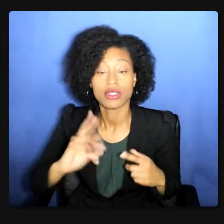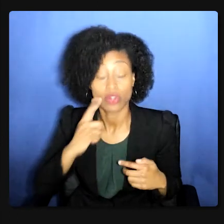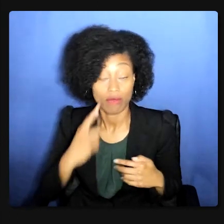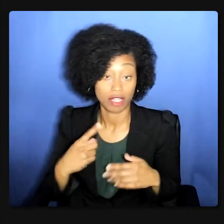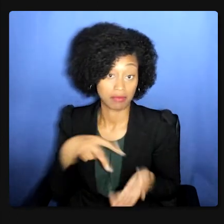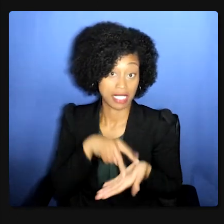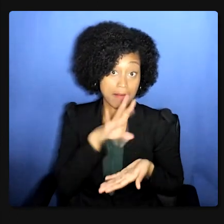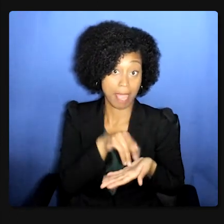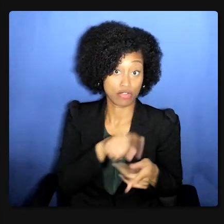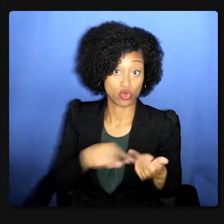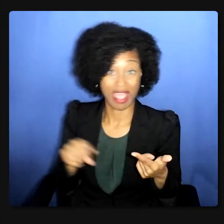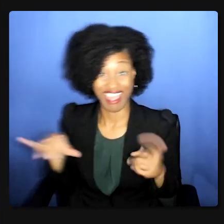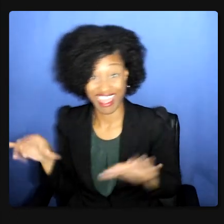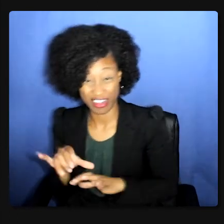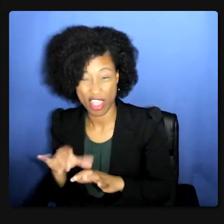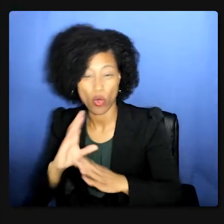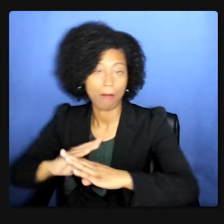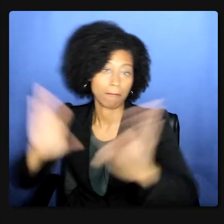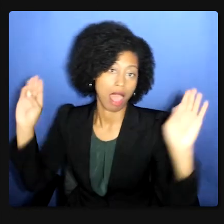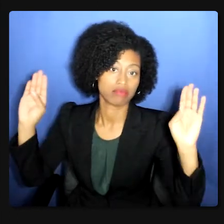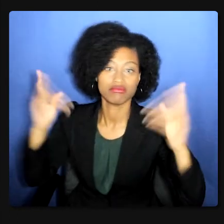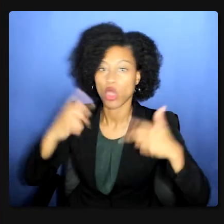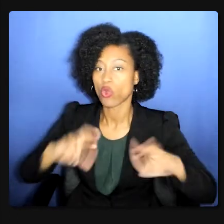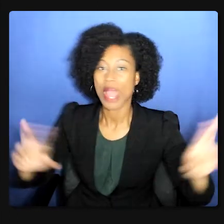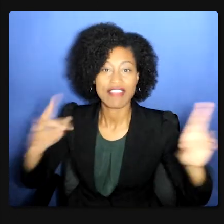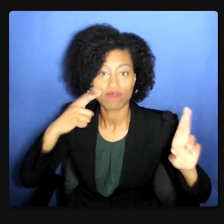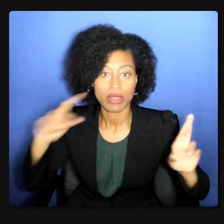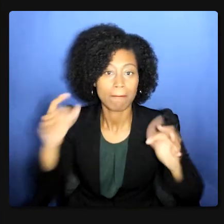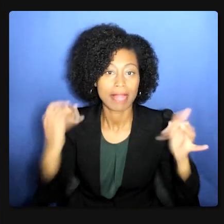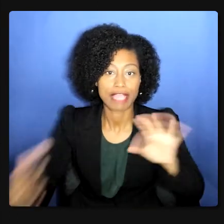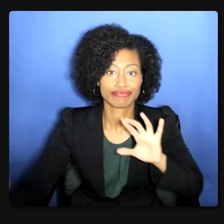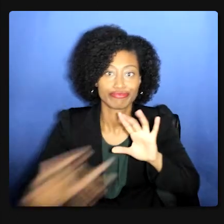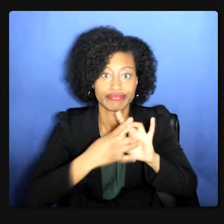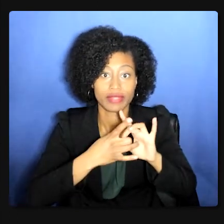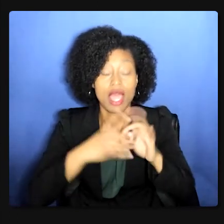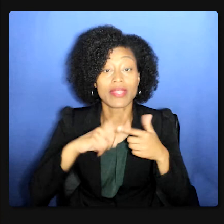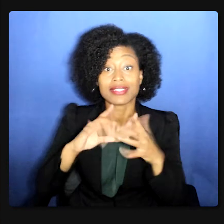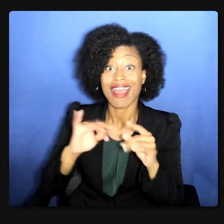So from standing by to active and that will unblock ready for players, right?